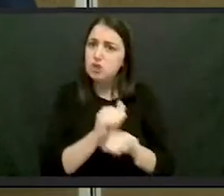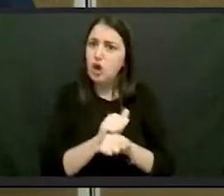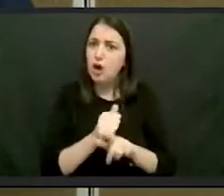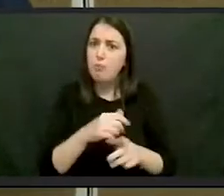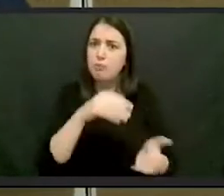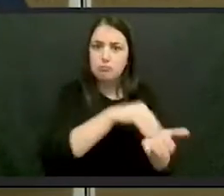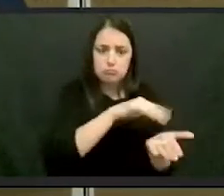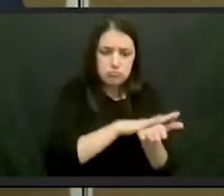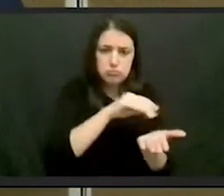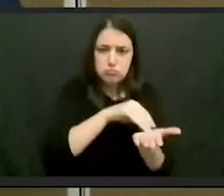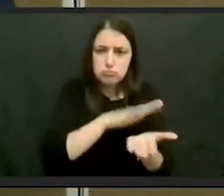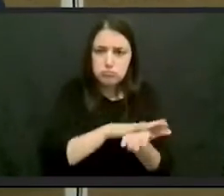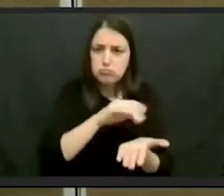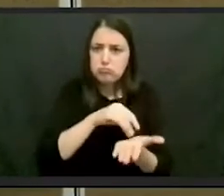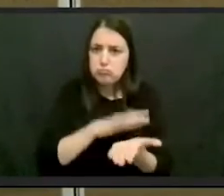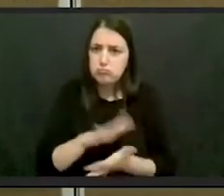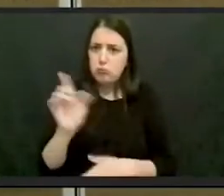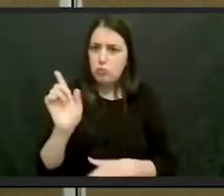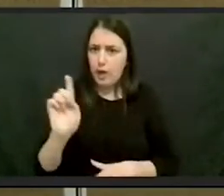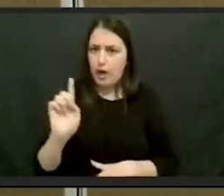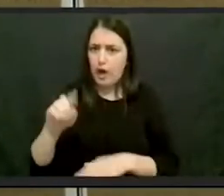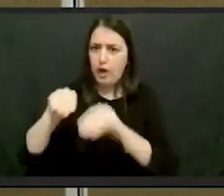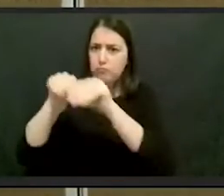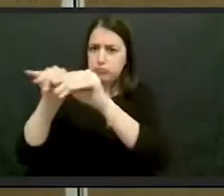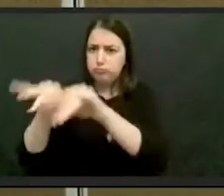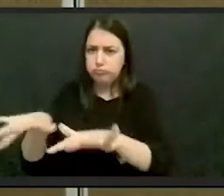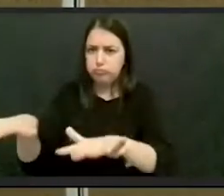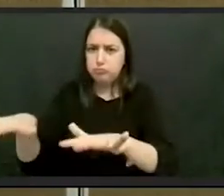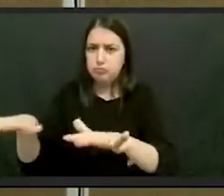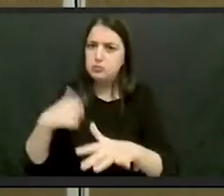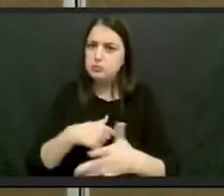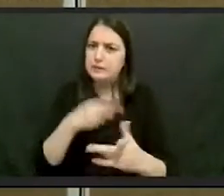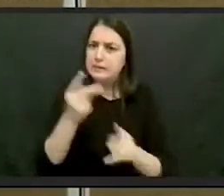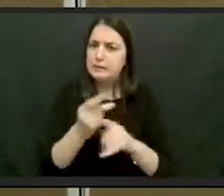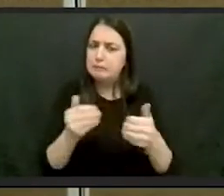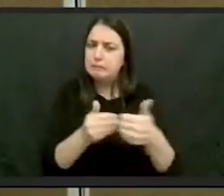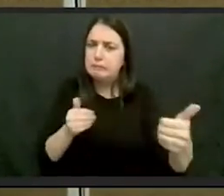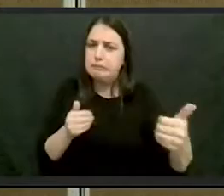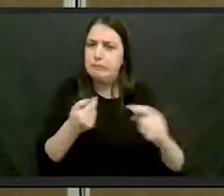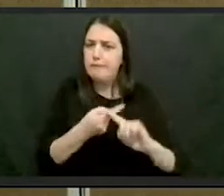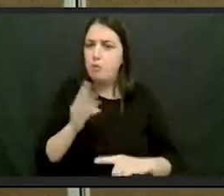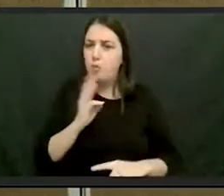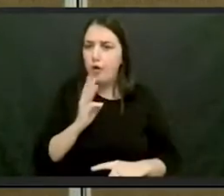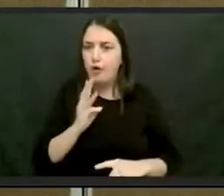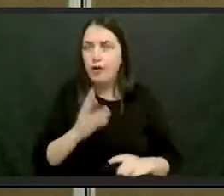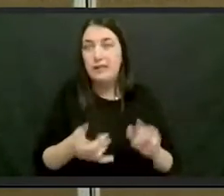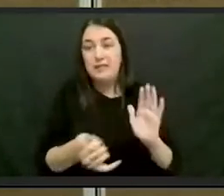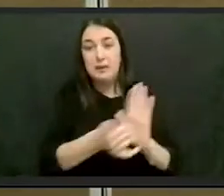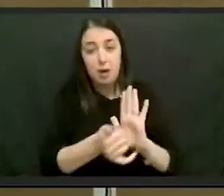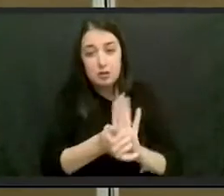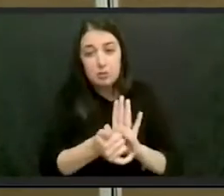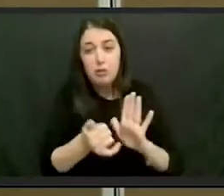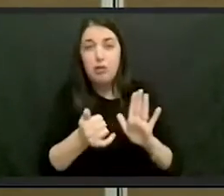keep it out of water systems. I'm not saying it can't get in there but that's what ends up happening with it. So, for those that are stressed and worried about the water supply